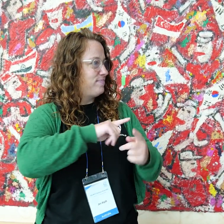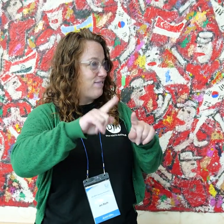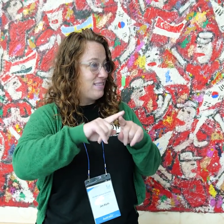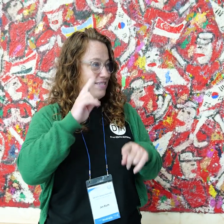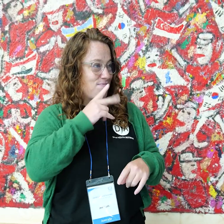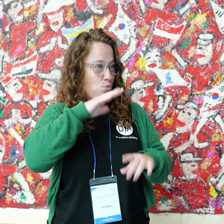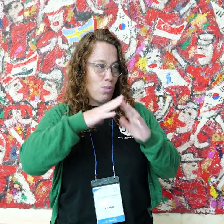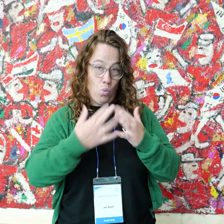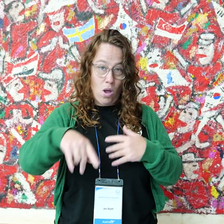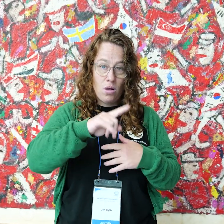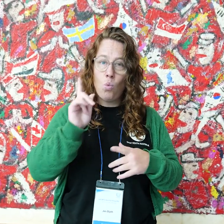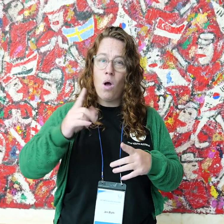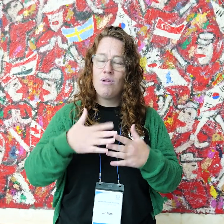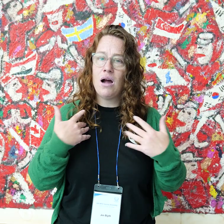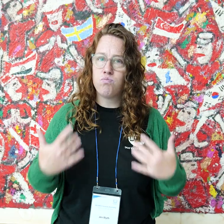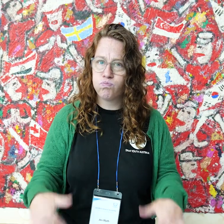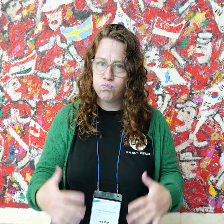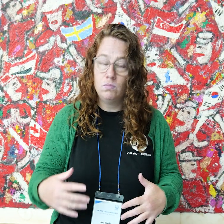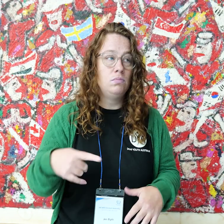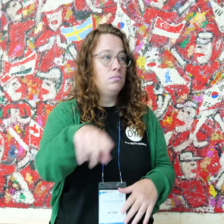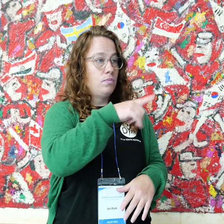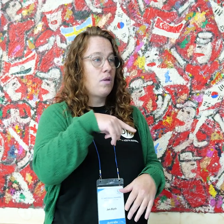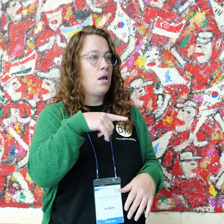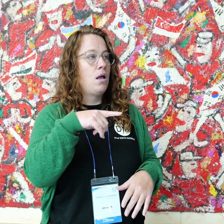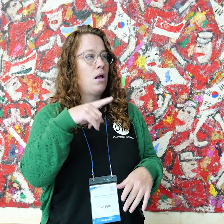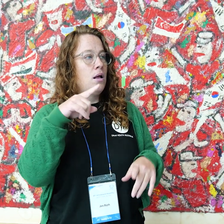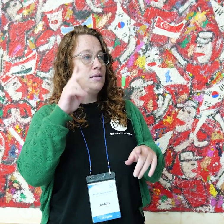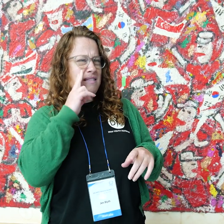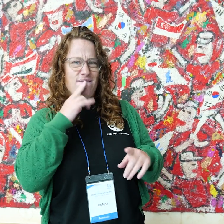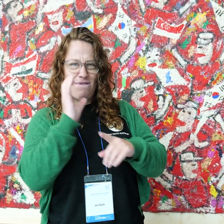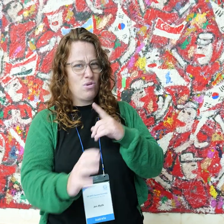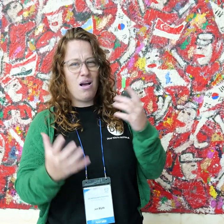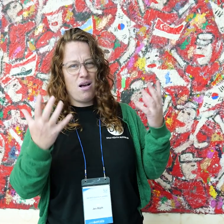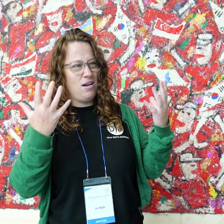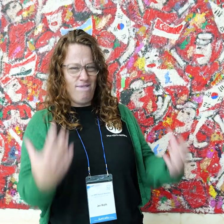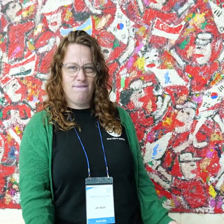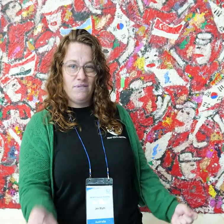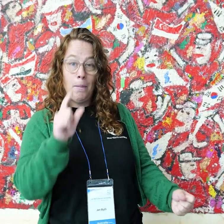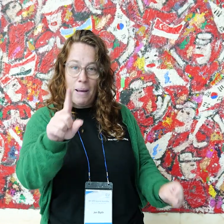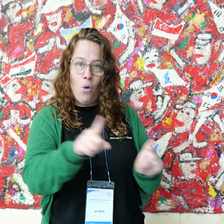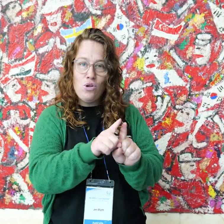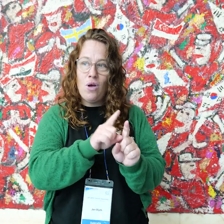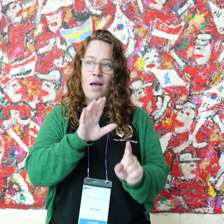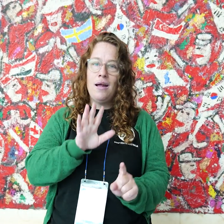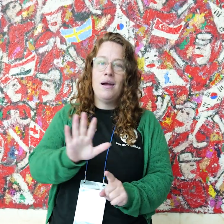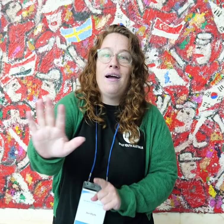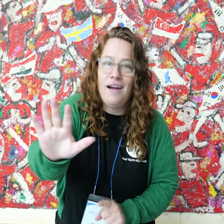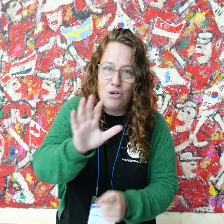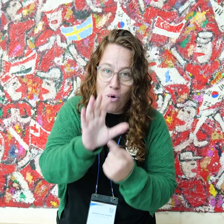It's really interesting being here in this environment. There are Deaf people from all over the world. And what I'm noticing is we see Deaf culture all around us,